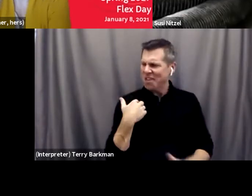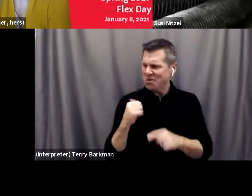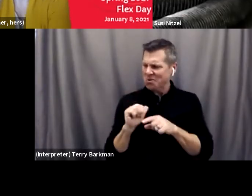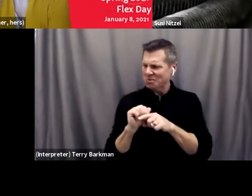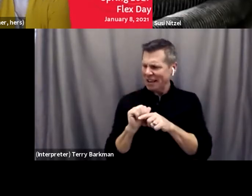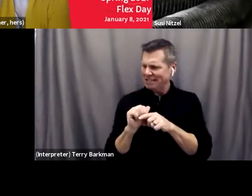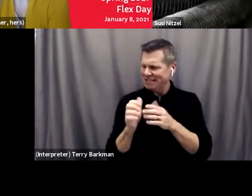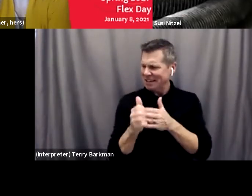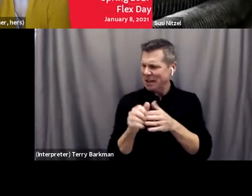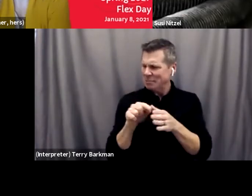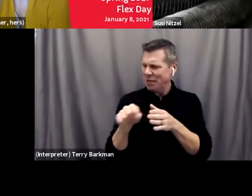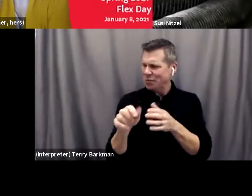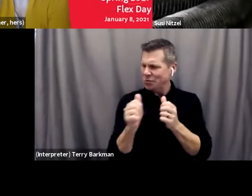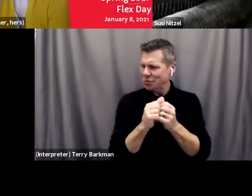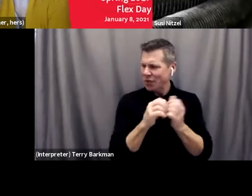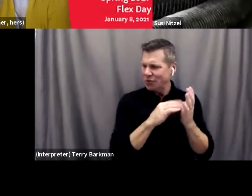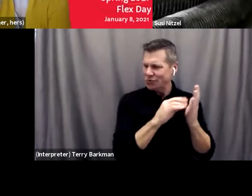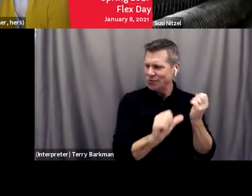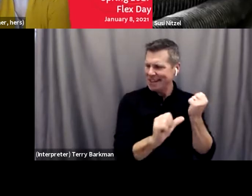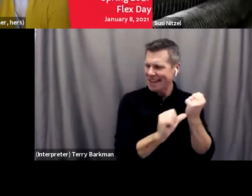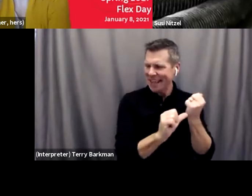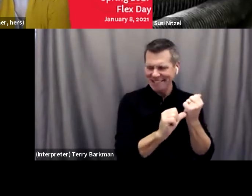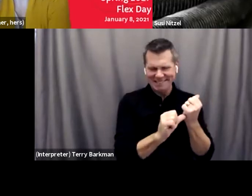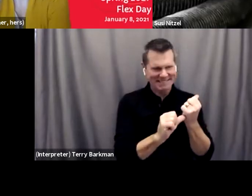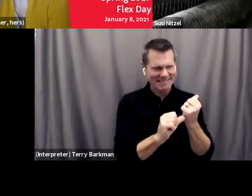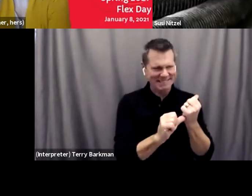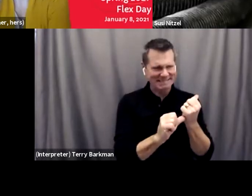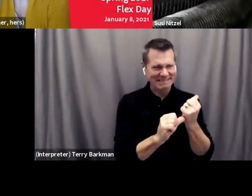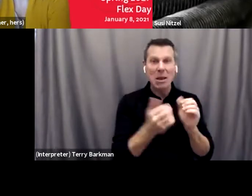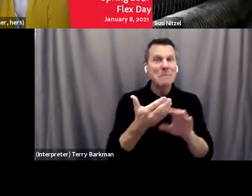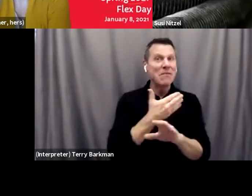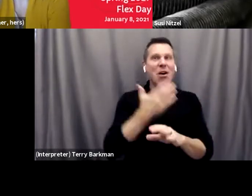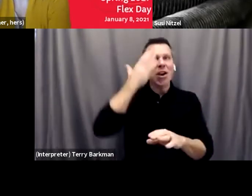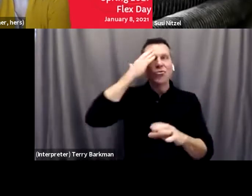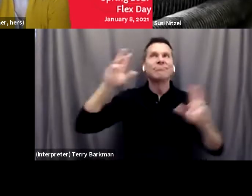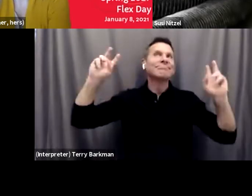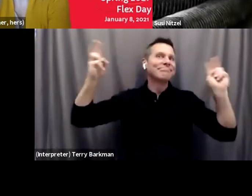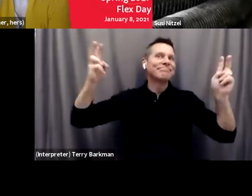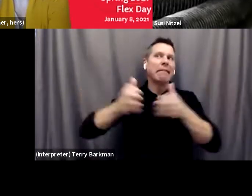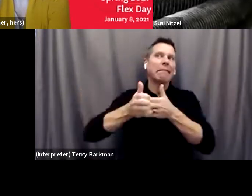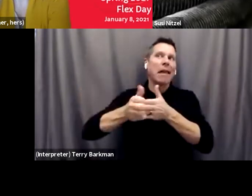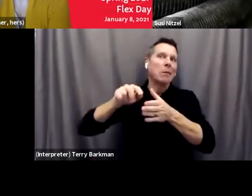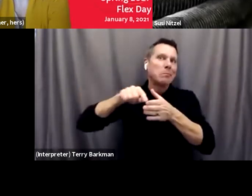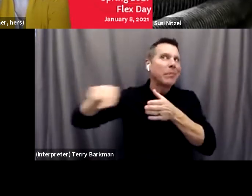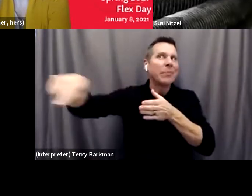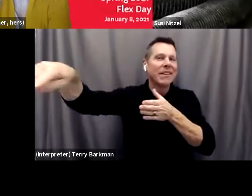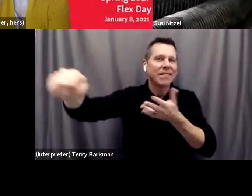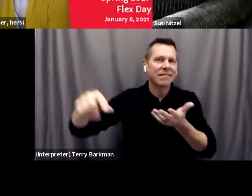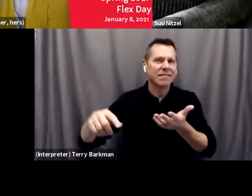aides, before I even knew what it was, you know, they would come to me and so many of our classified professionals oversee our